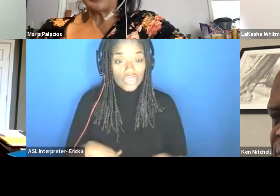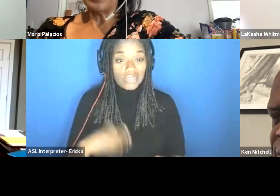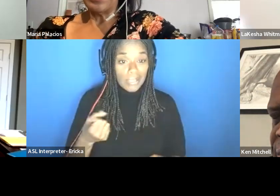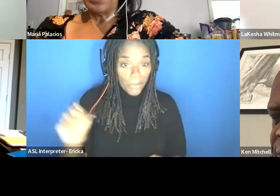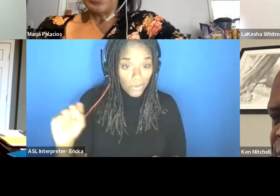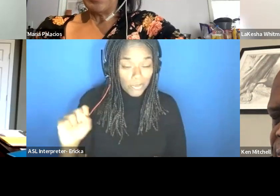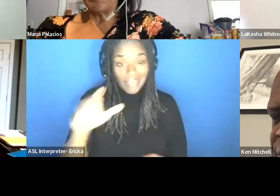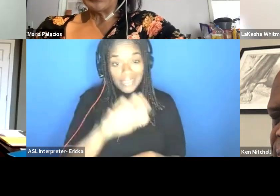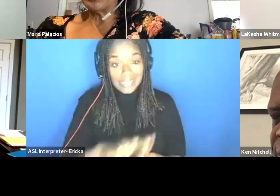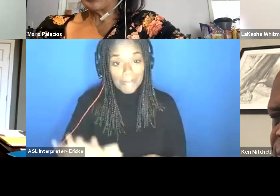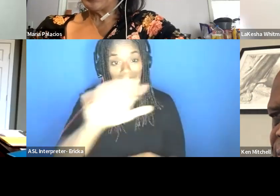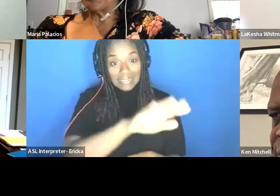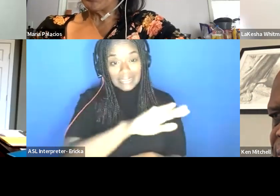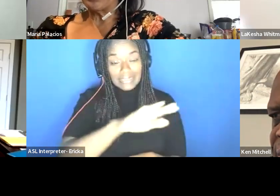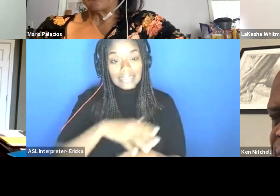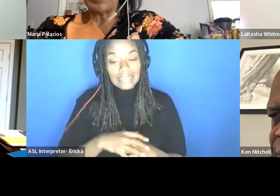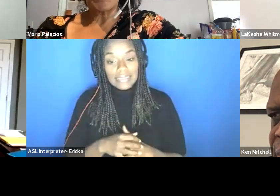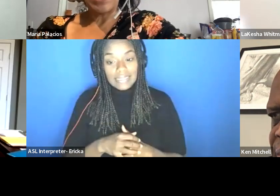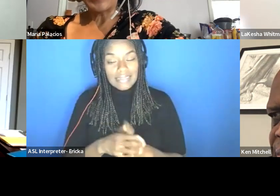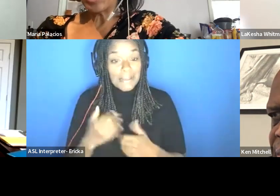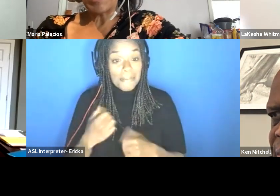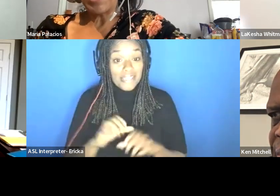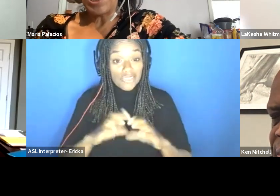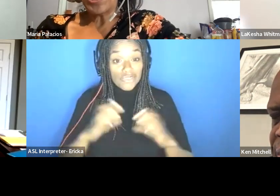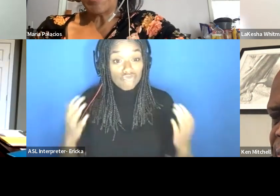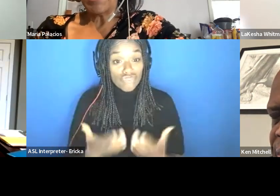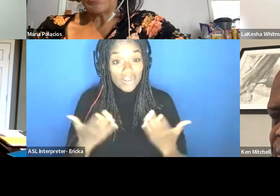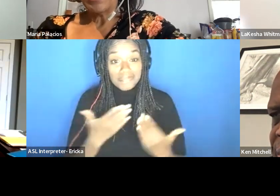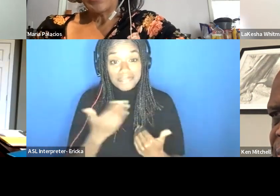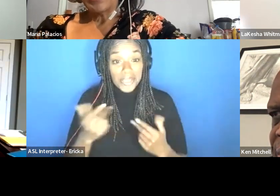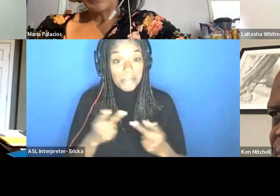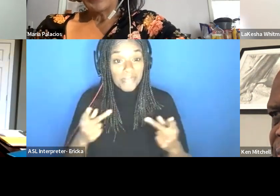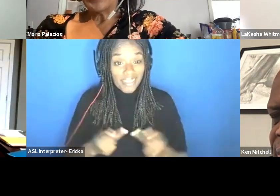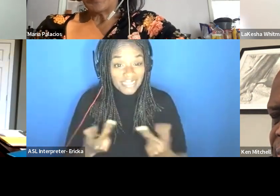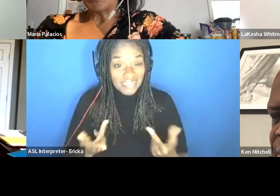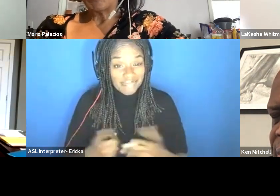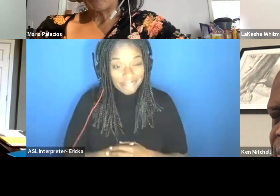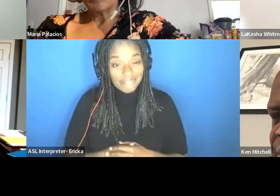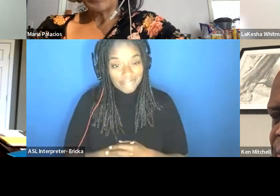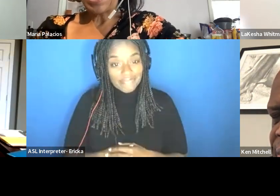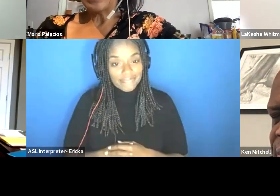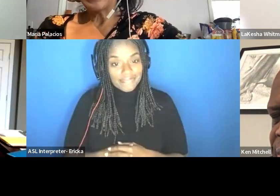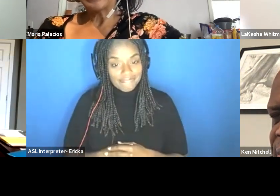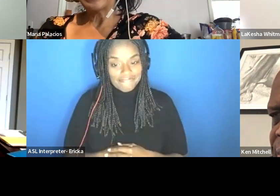The advantages of hiring minorities and diversities, they come with a great benefit of learning different cultures, bringing just something different to the organization. To the movement. To the space. And it makes just the world a bigger place. Just by the nature of it.